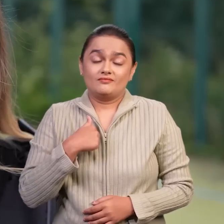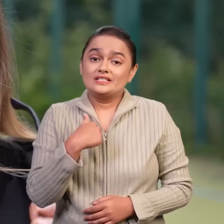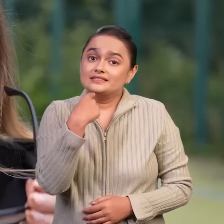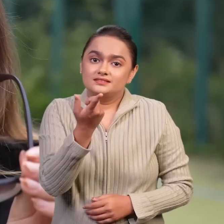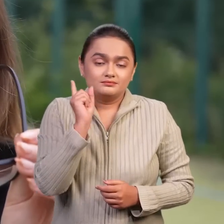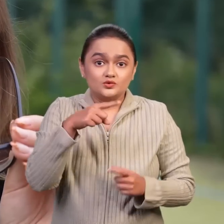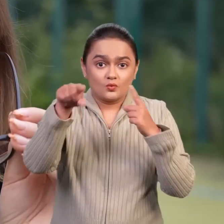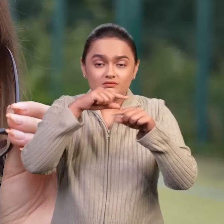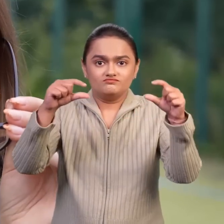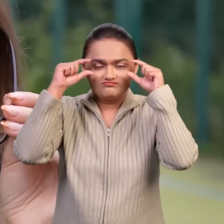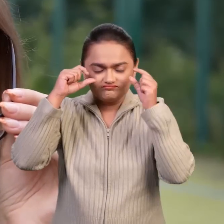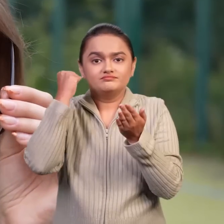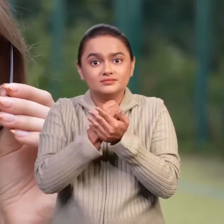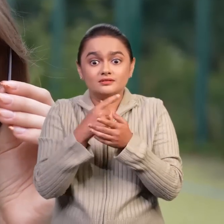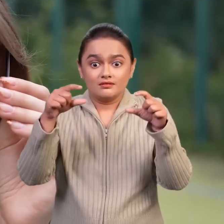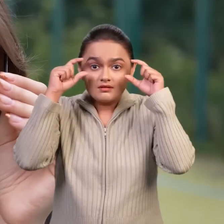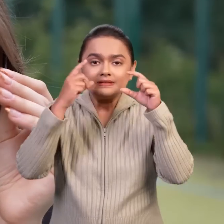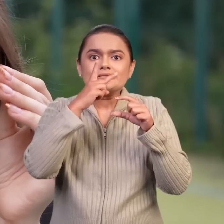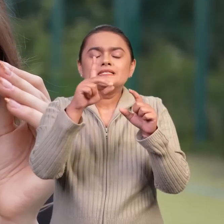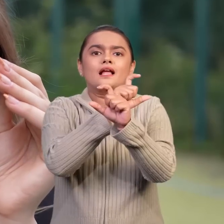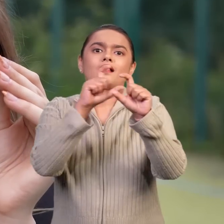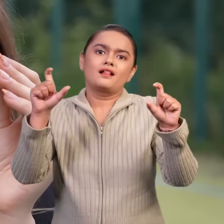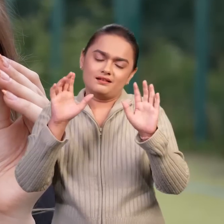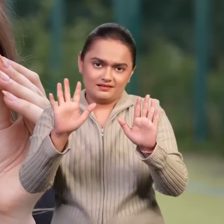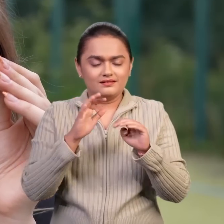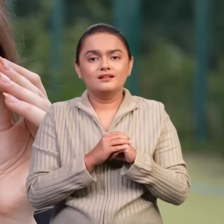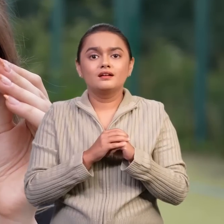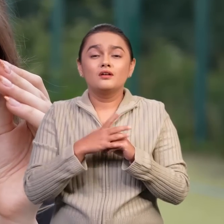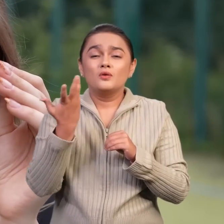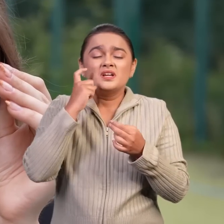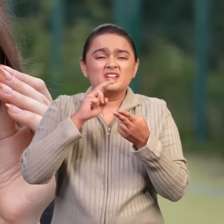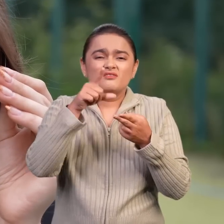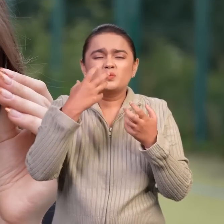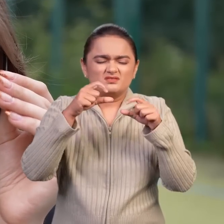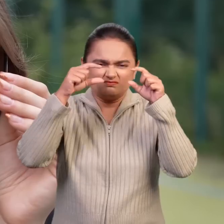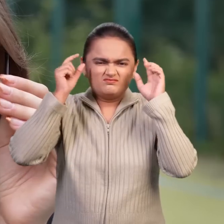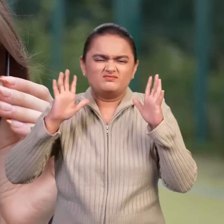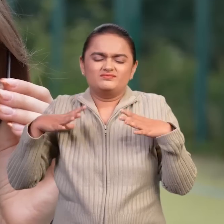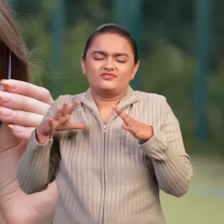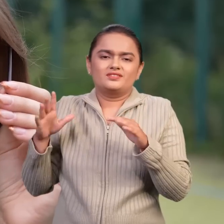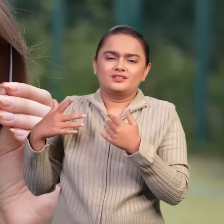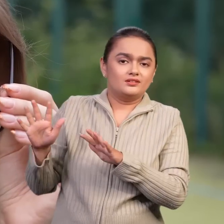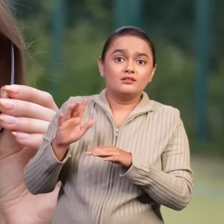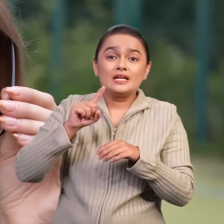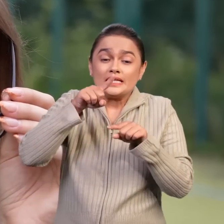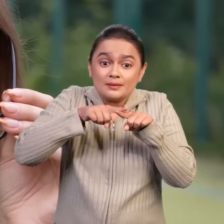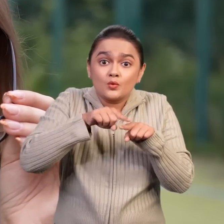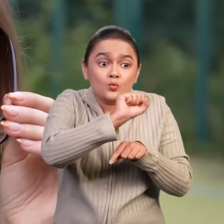I'd say you need to wear glasses in order to see clearly what would happen if you weren't one to wear glasses,